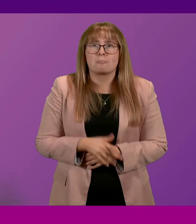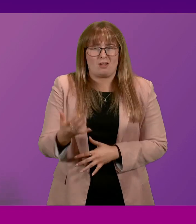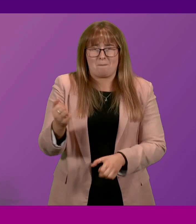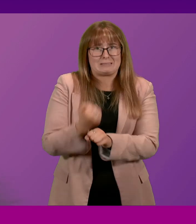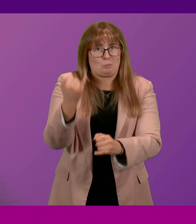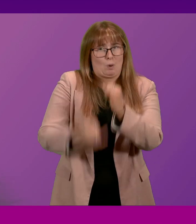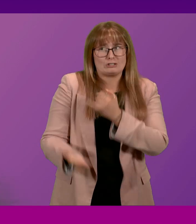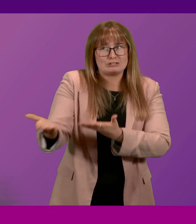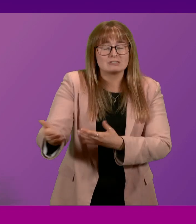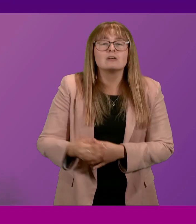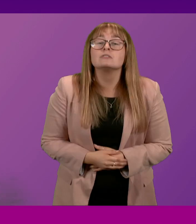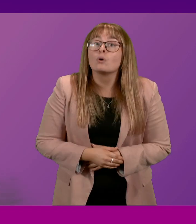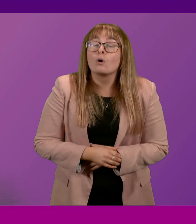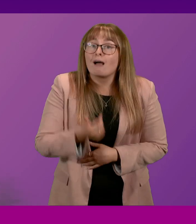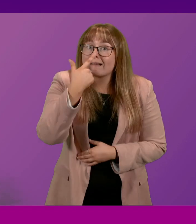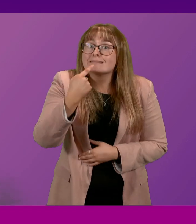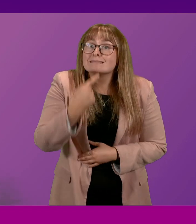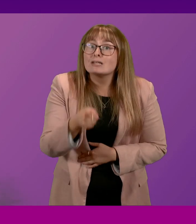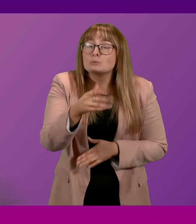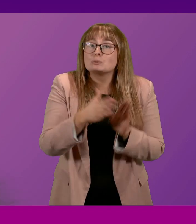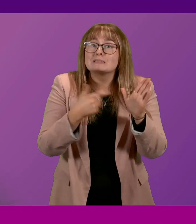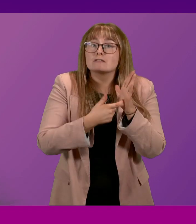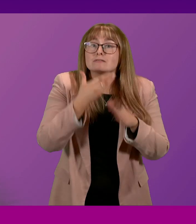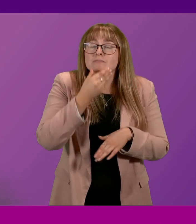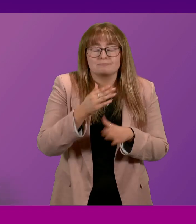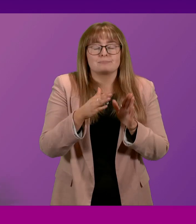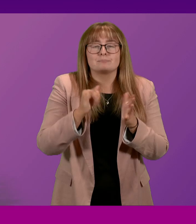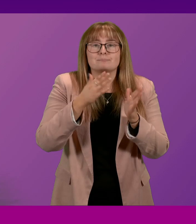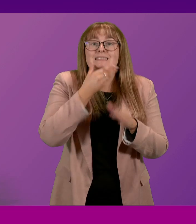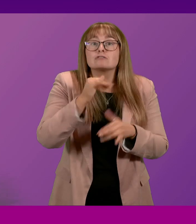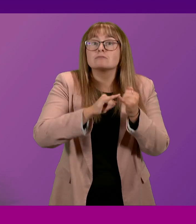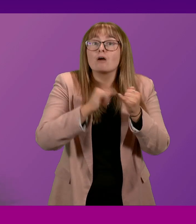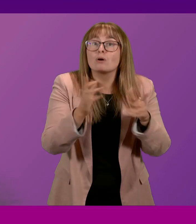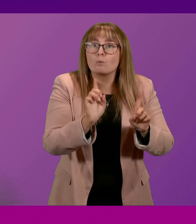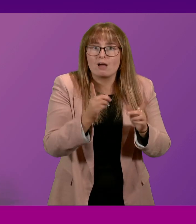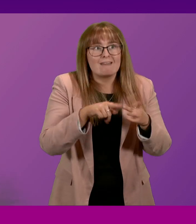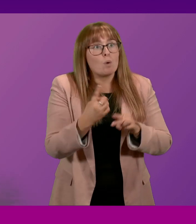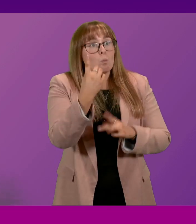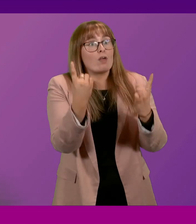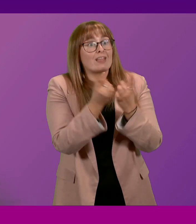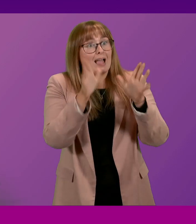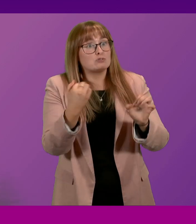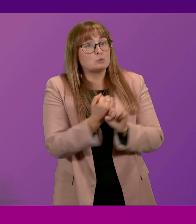All that I can say to Mr Sarwar is this: if the one thing that he has got to do in a day